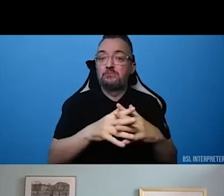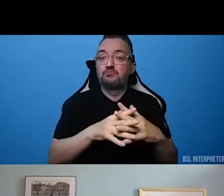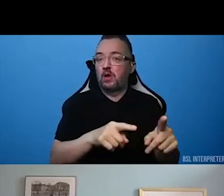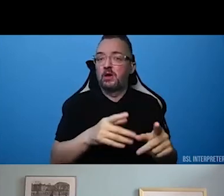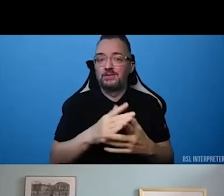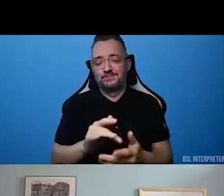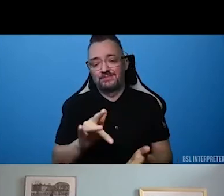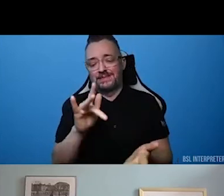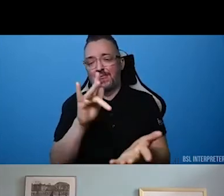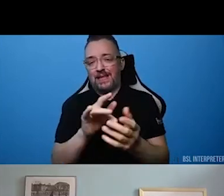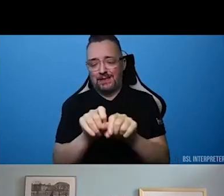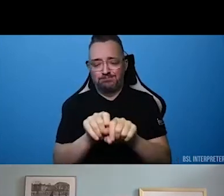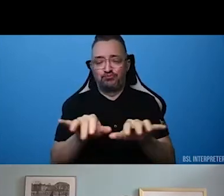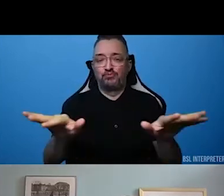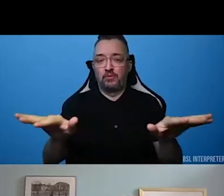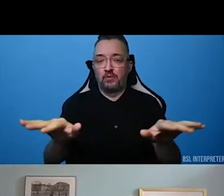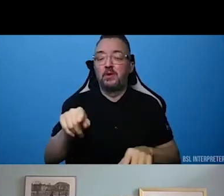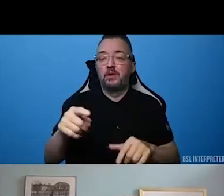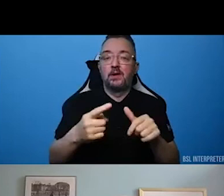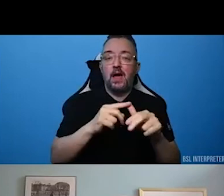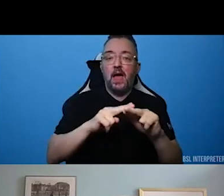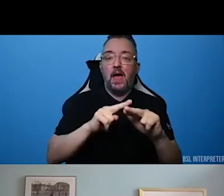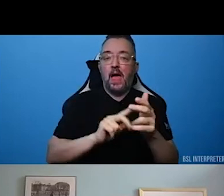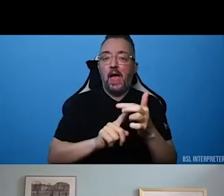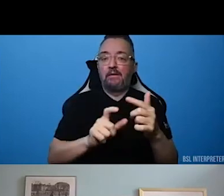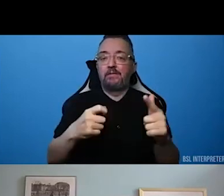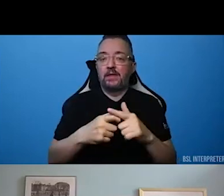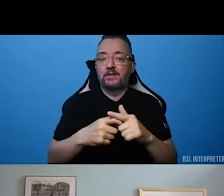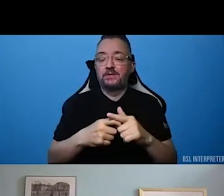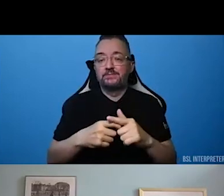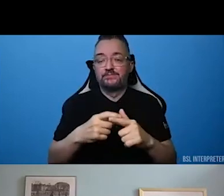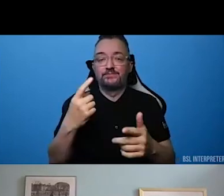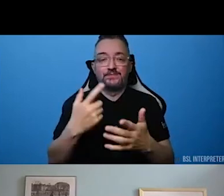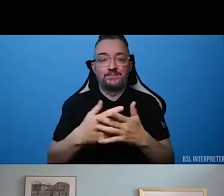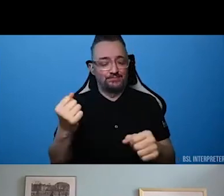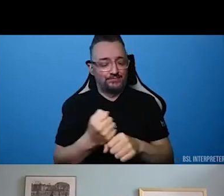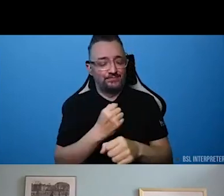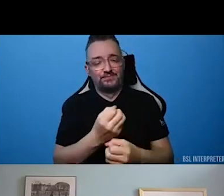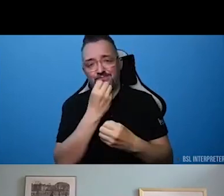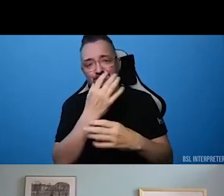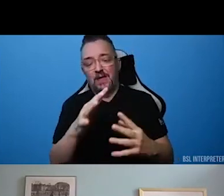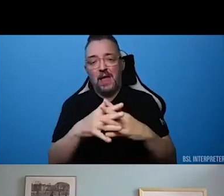Affleck is credited with delivering what is widely accepted as the finest of 18th century American furniture